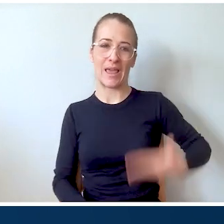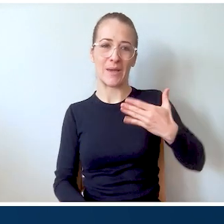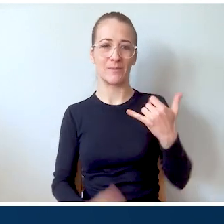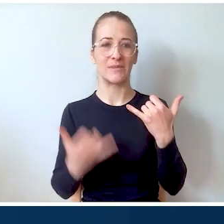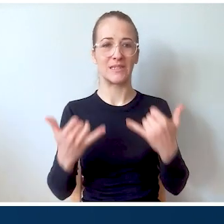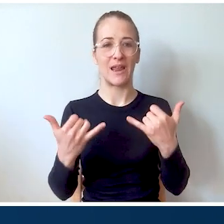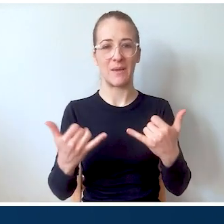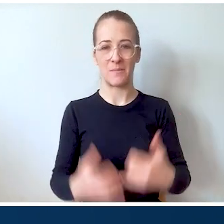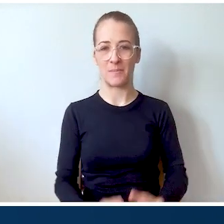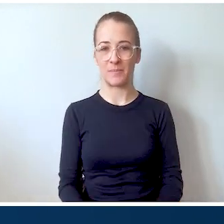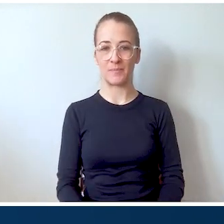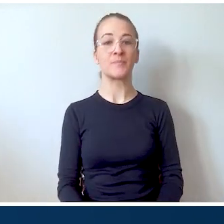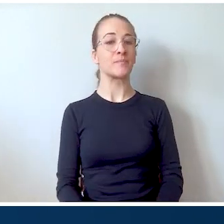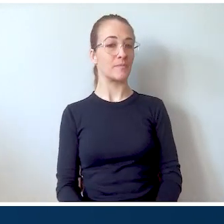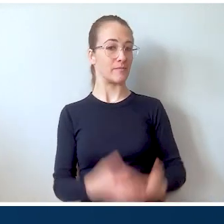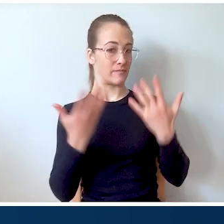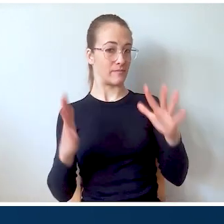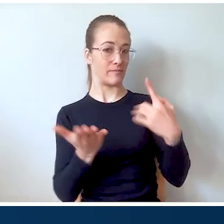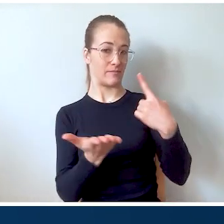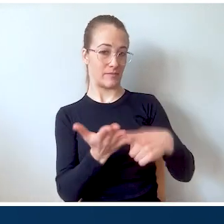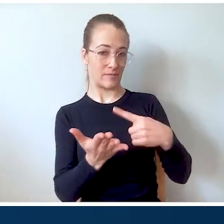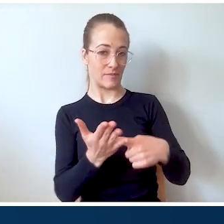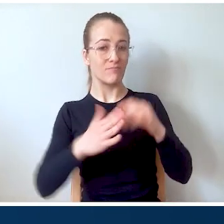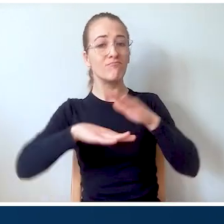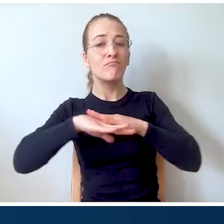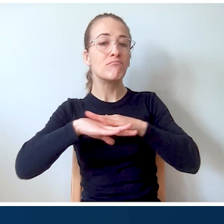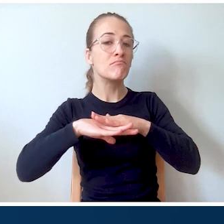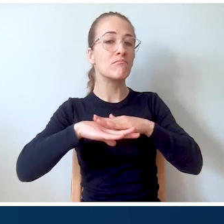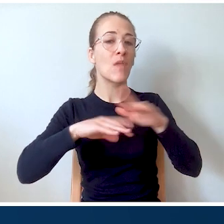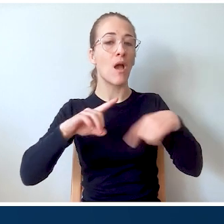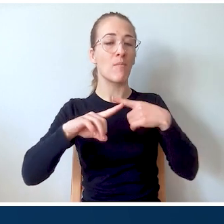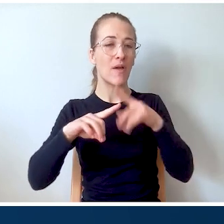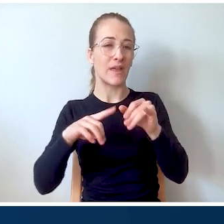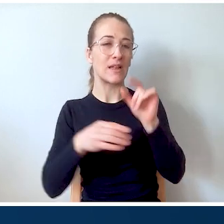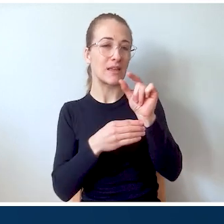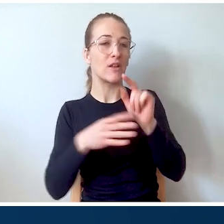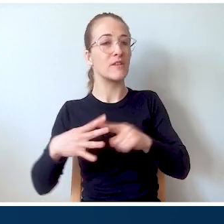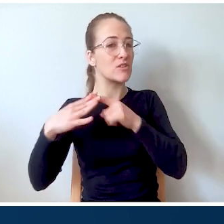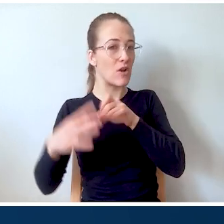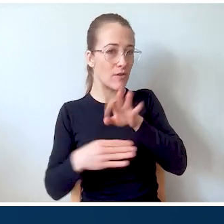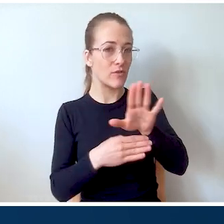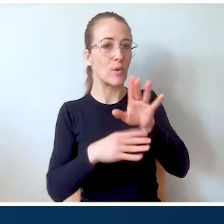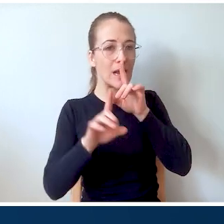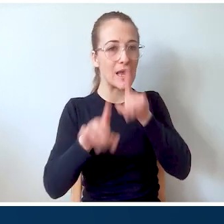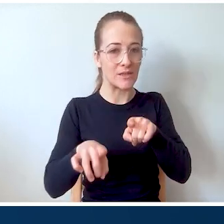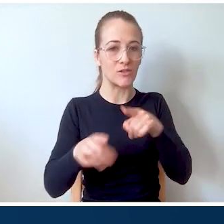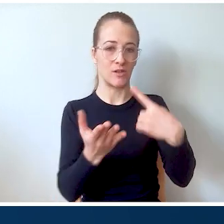Well, and so you talked a little bit about this in the beginning of your answer. And you talk about how your family